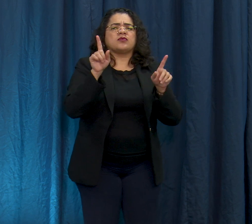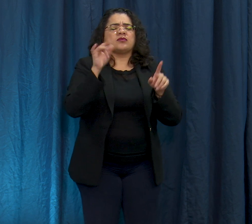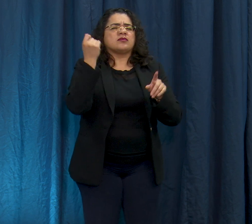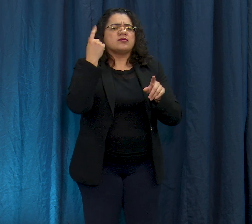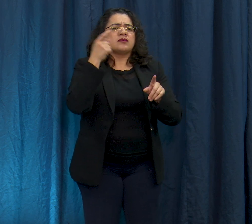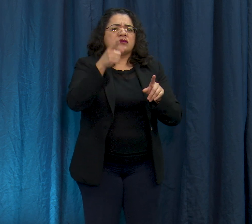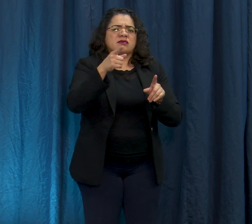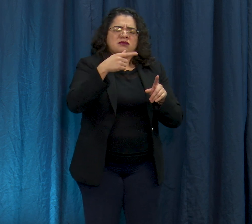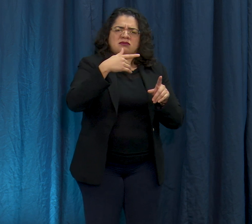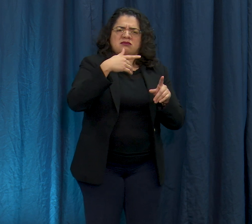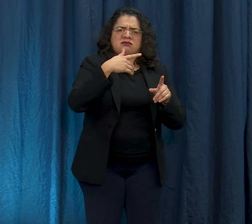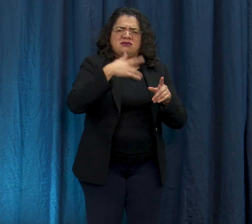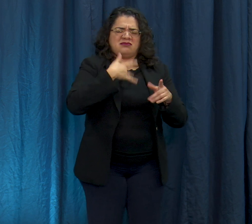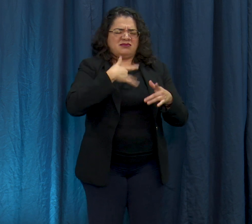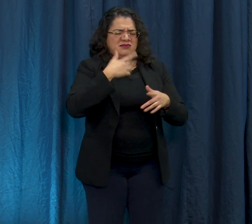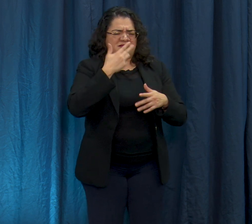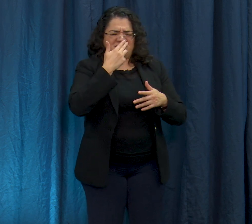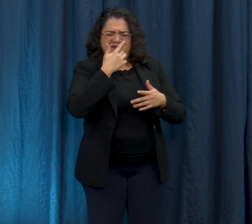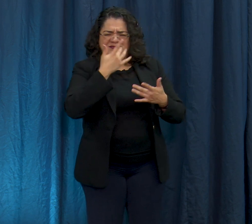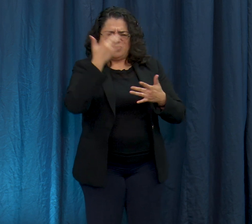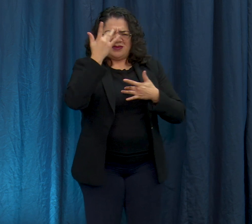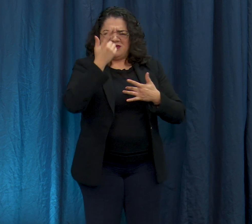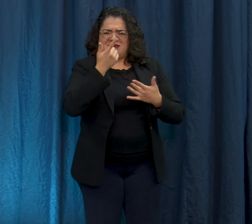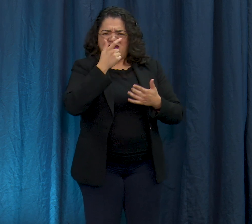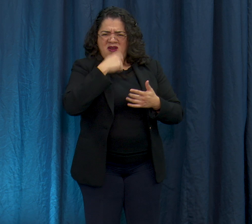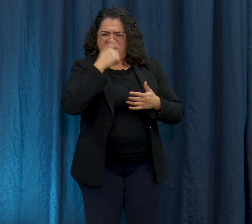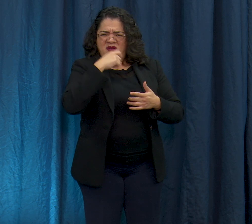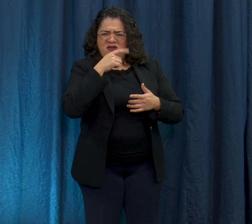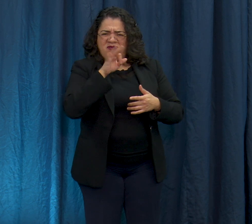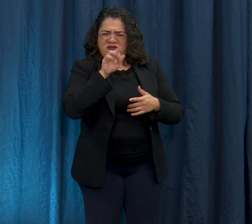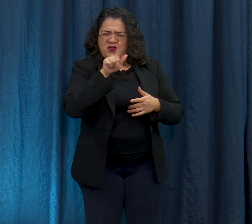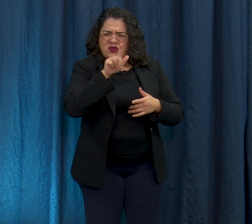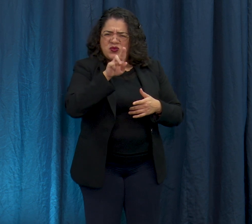circle a Akana privada covetous in a very nice mo o la montagne otro lugar